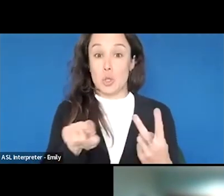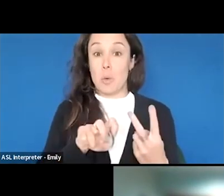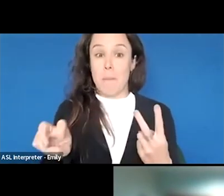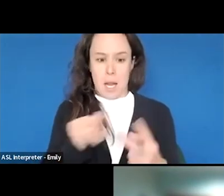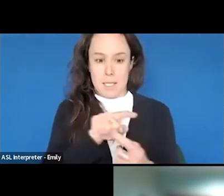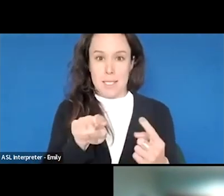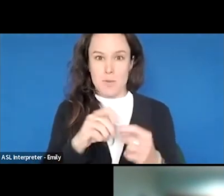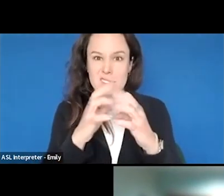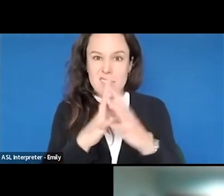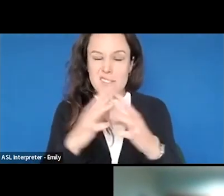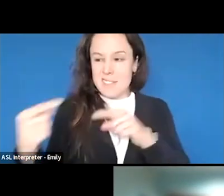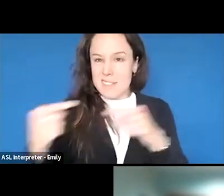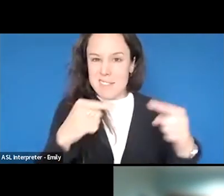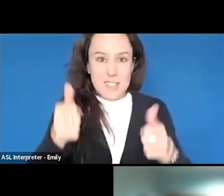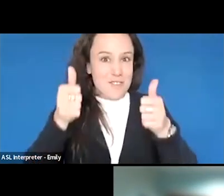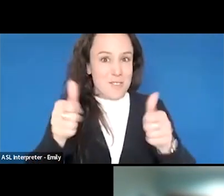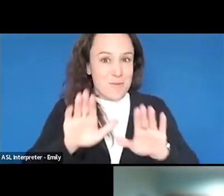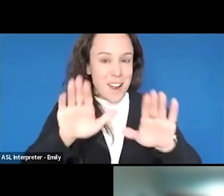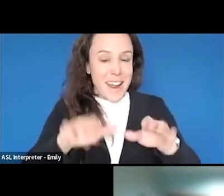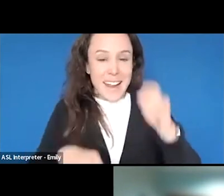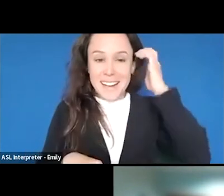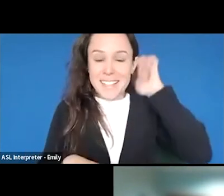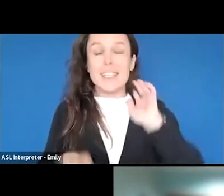This is terrific. >> BEN SHNEIDERMAN: With all respect Monica.